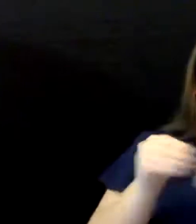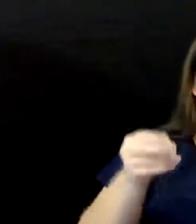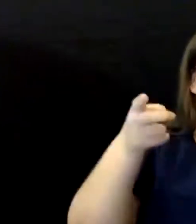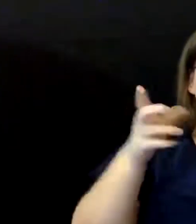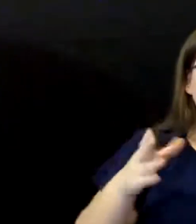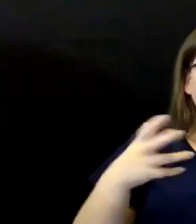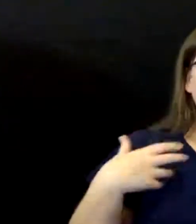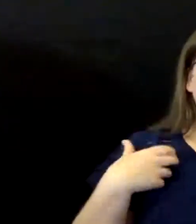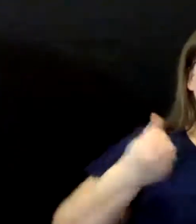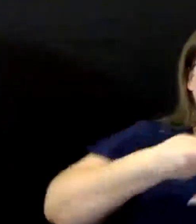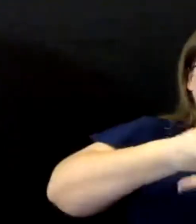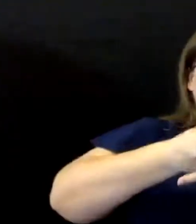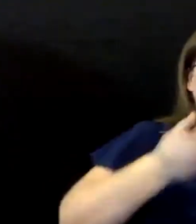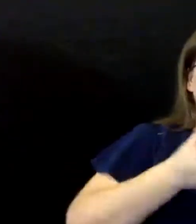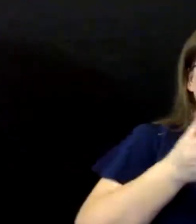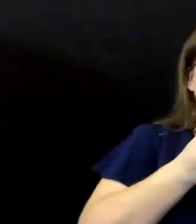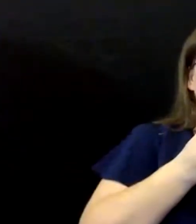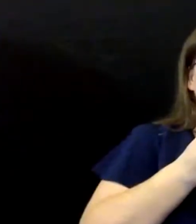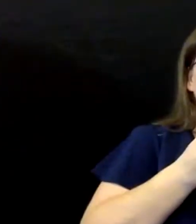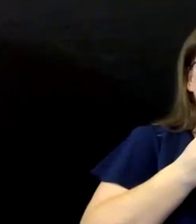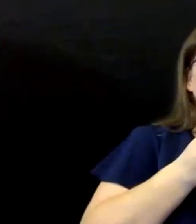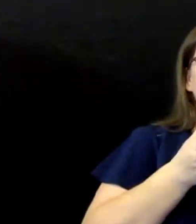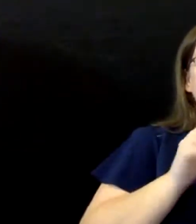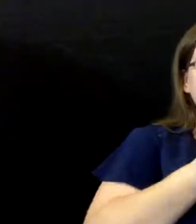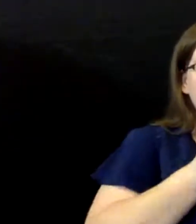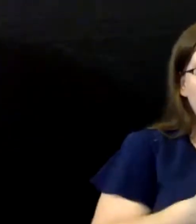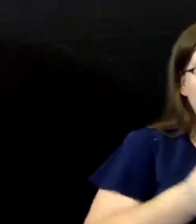operations, compliance, and improvement, as well as the financial